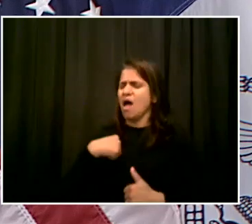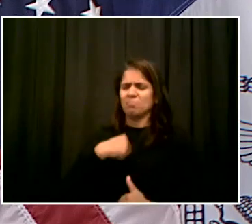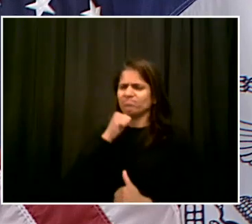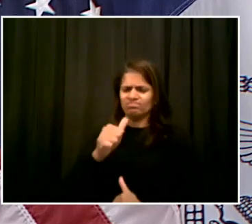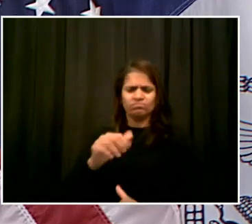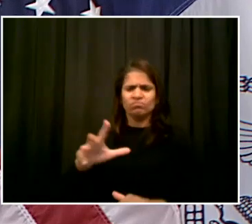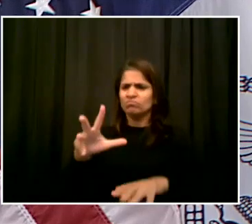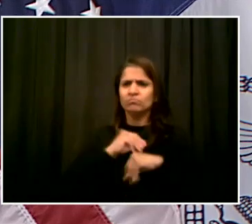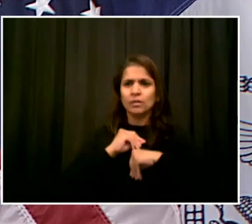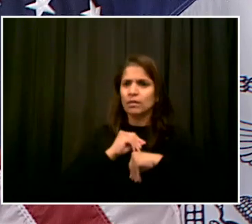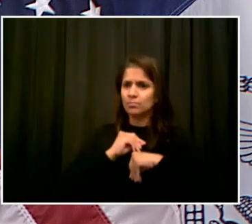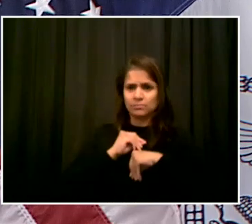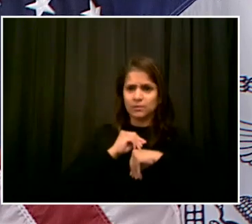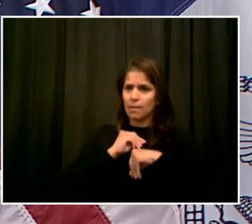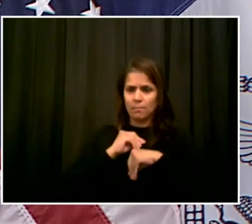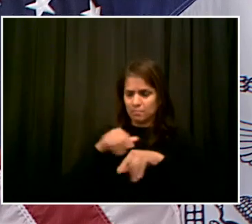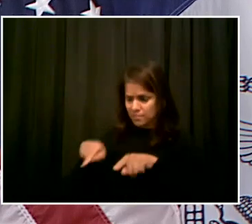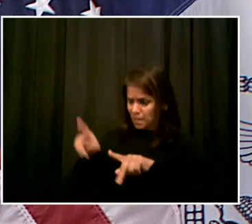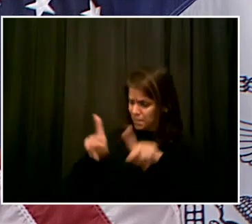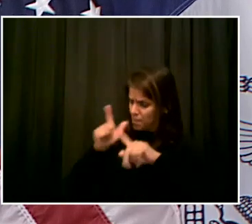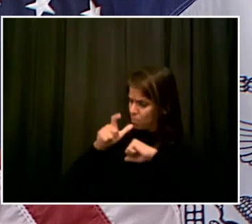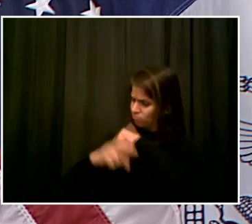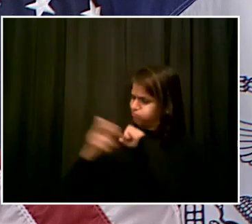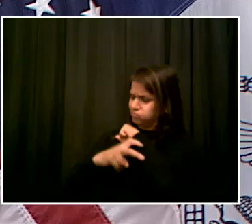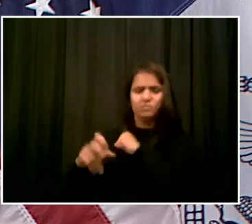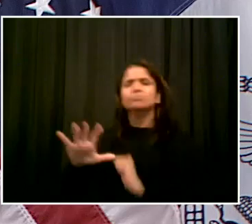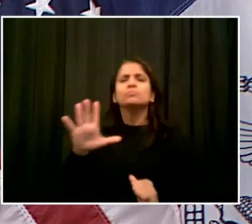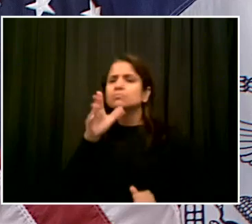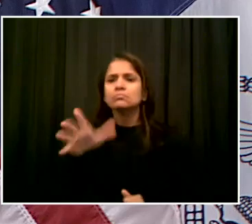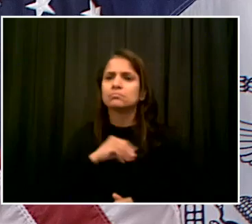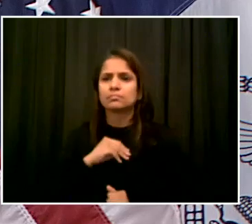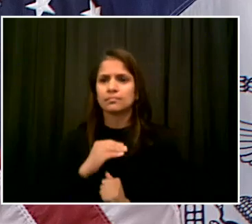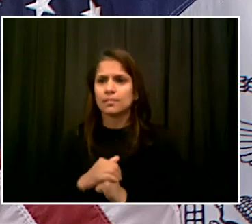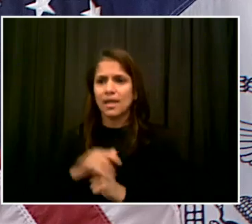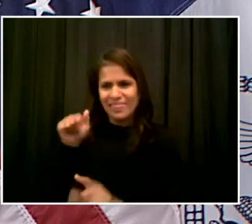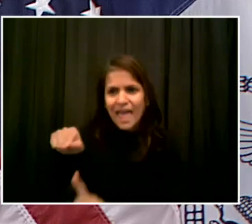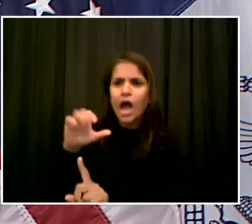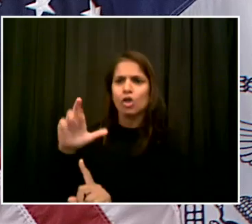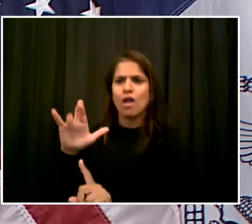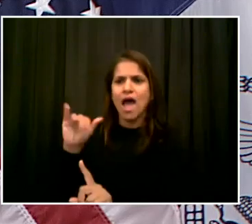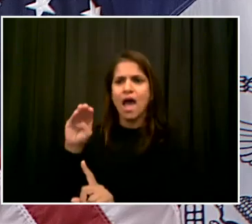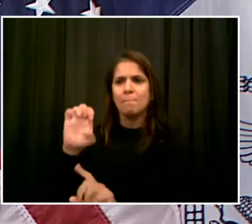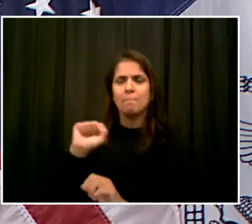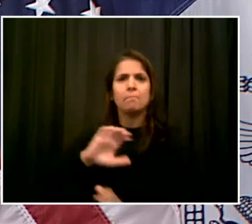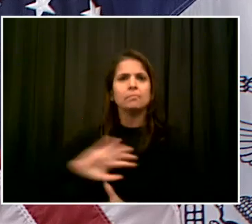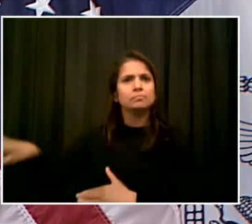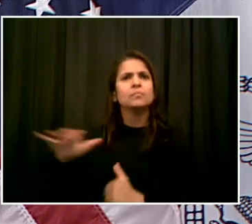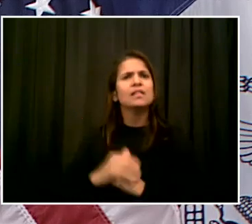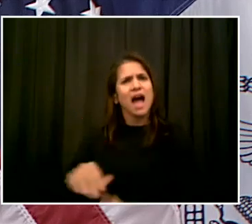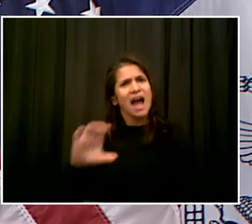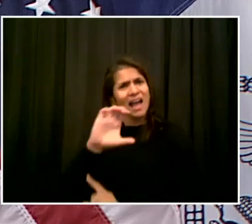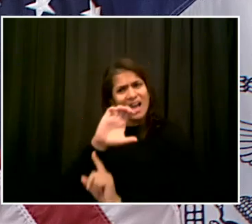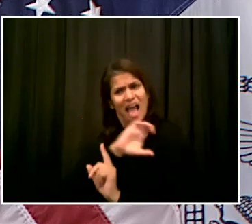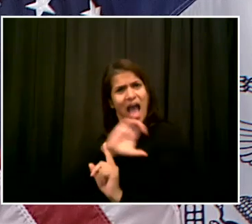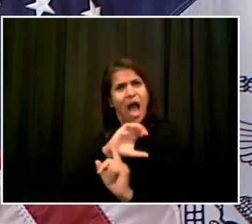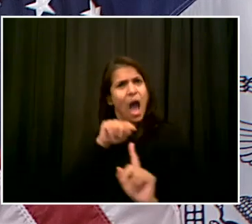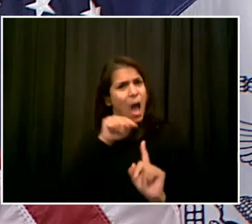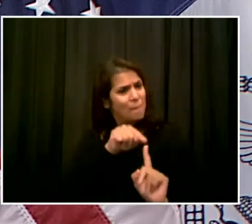EVER ACCEPTED. OFFIC TO WHERE THEY NEEDED TO BE AND THEY ACTED. I'M JUST SORRY I